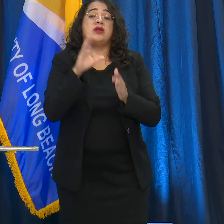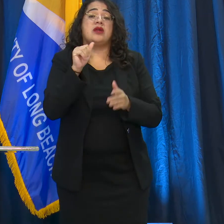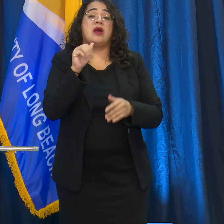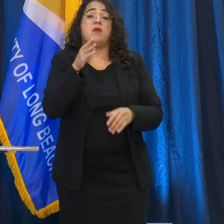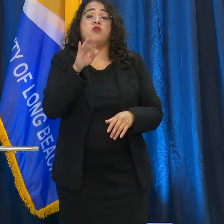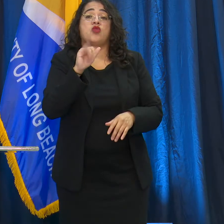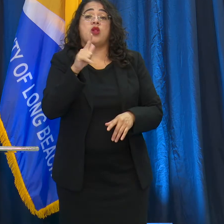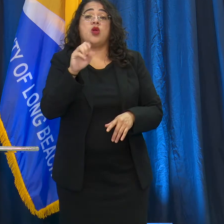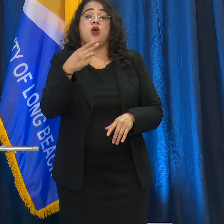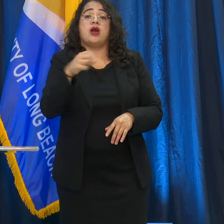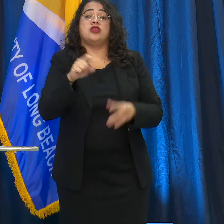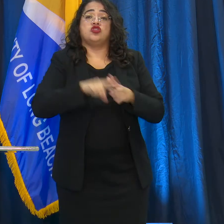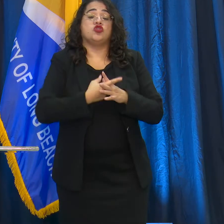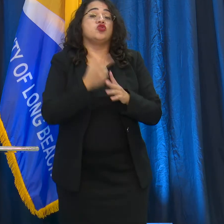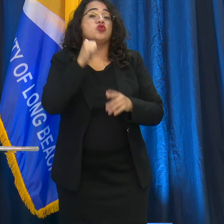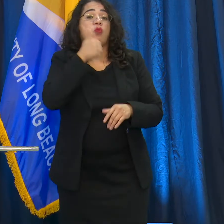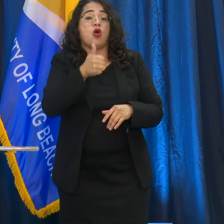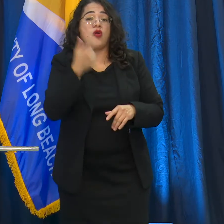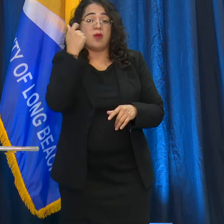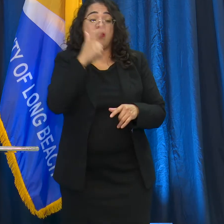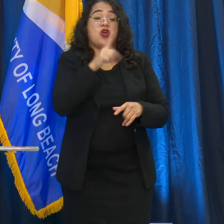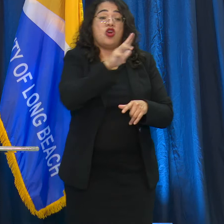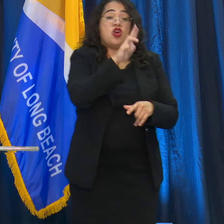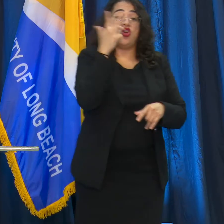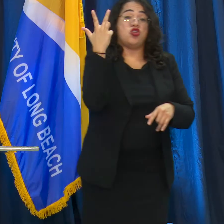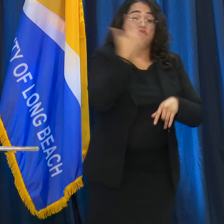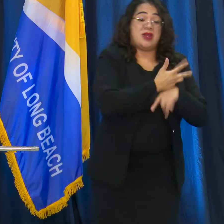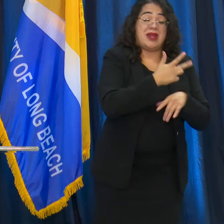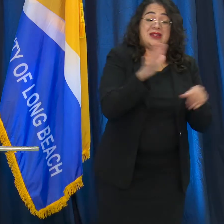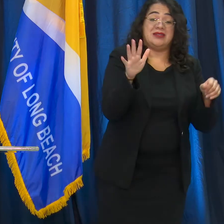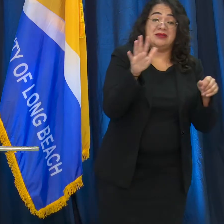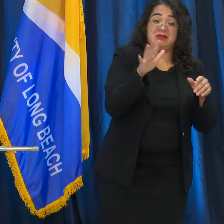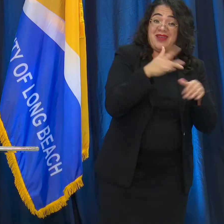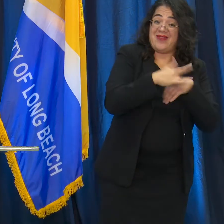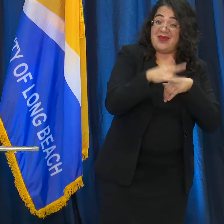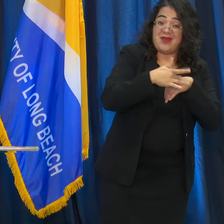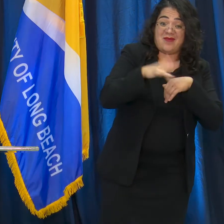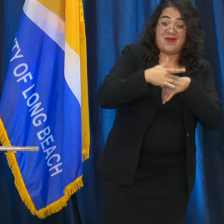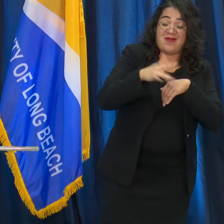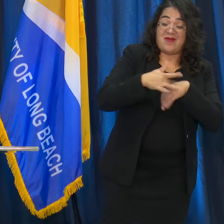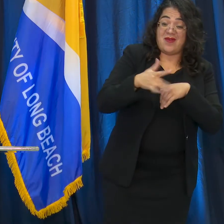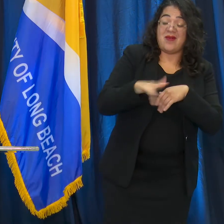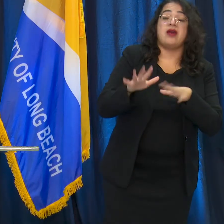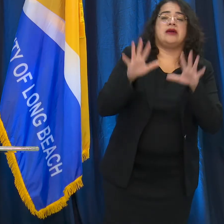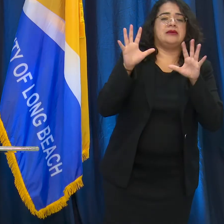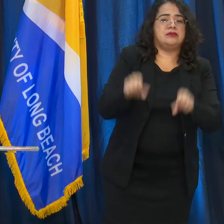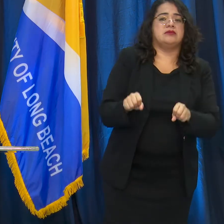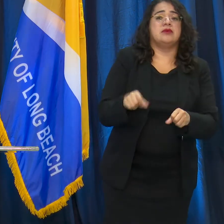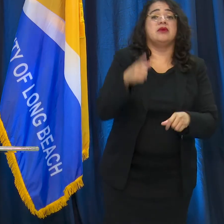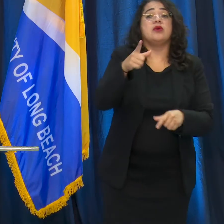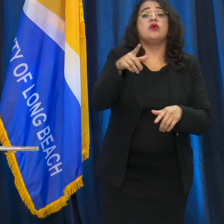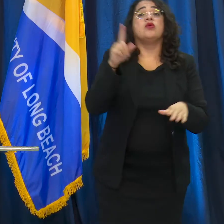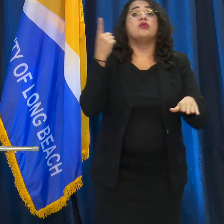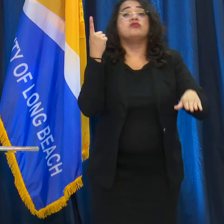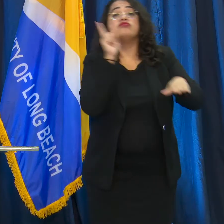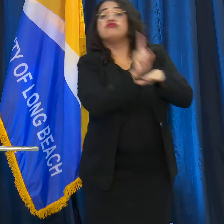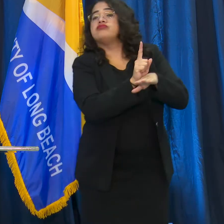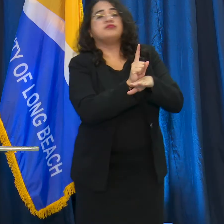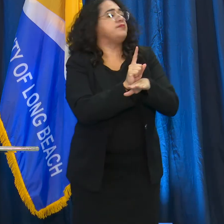starting tomorrow for Saturday. Walk-up appointments will not be available anymore at any of our testing sites with, the exception of our Rapid